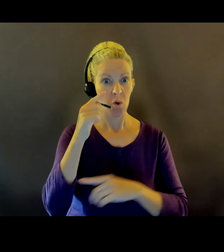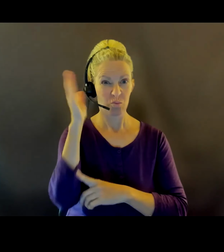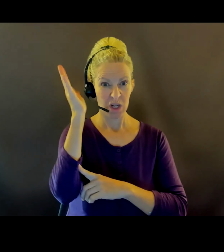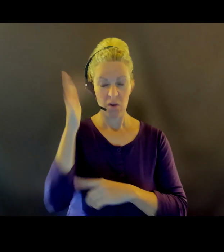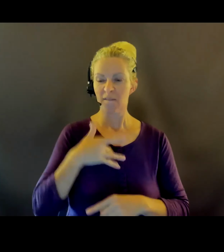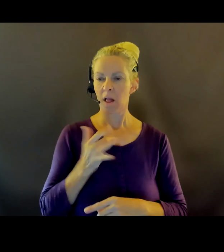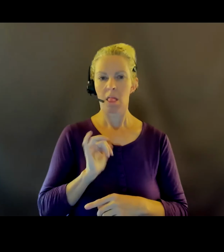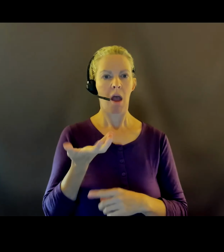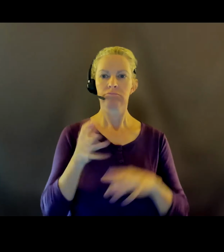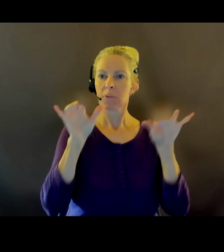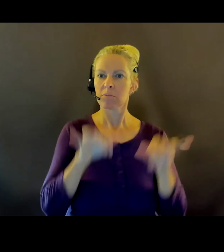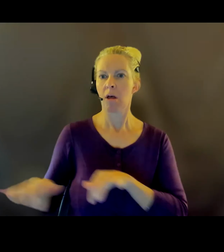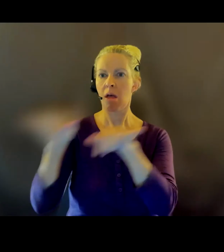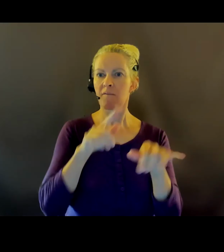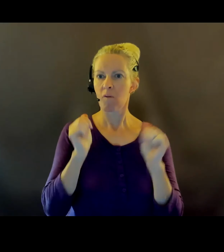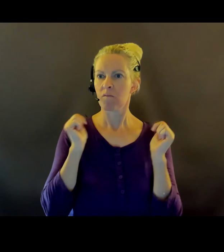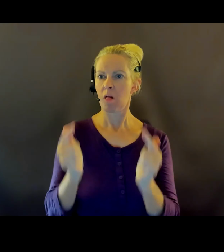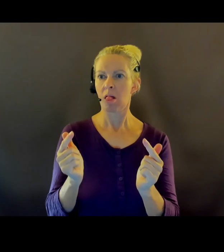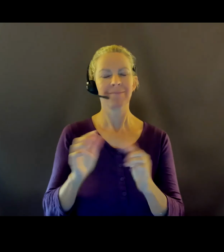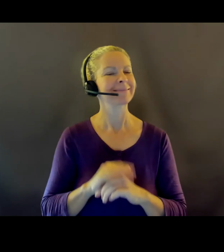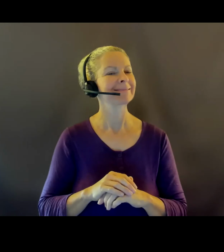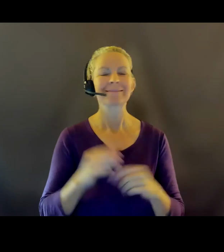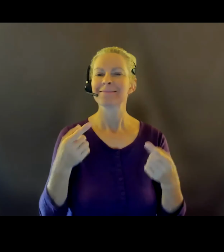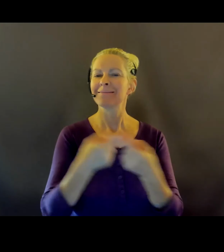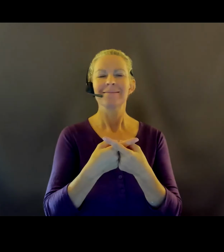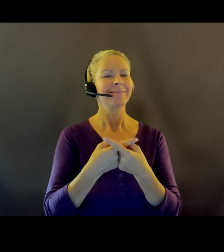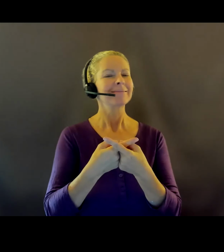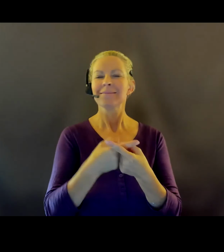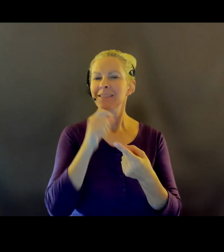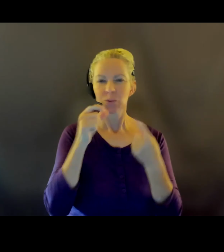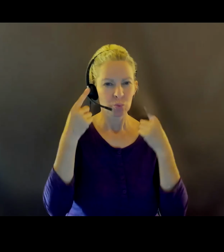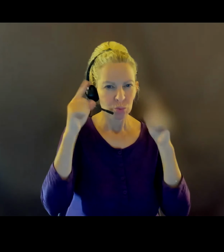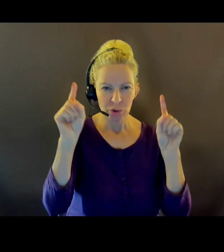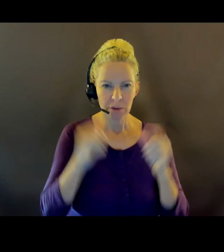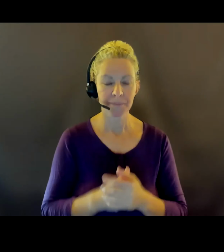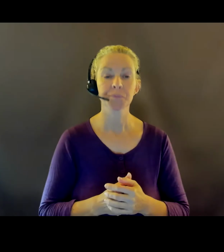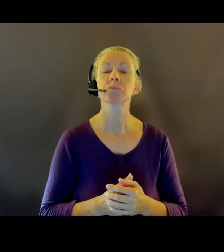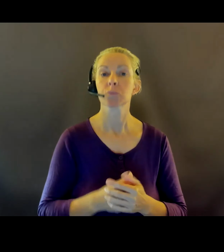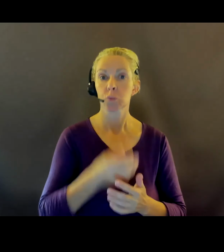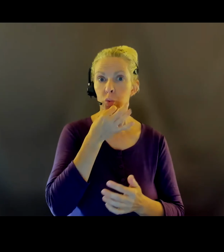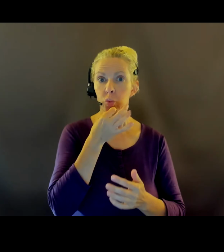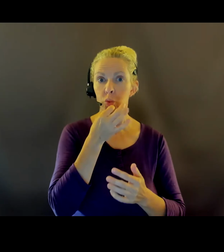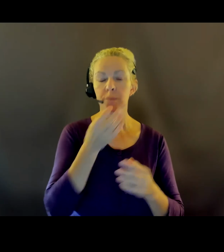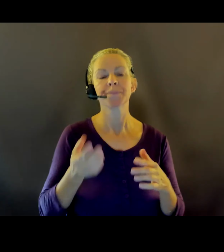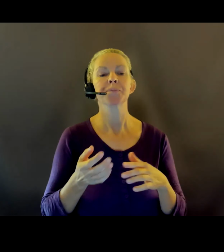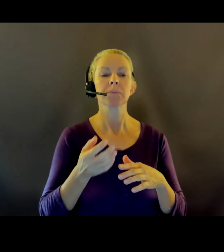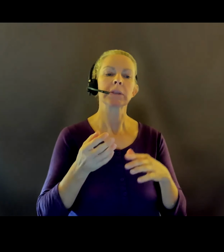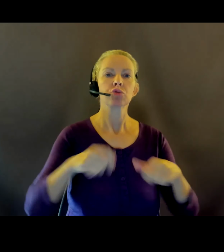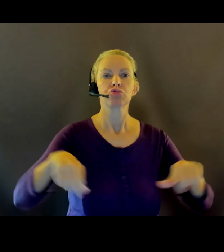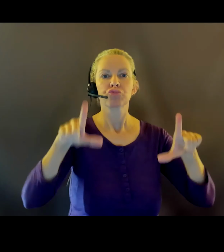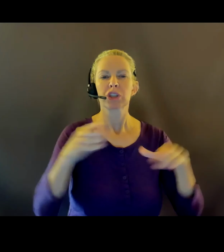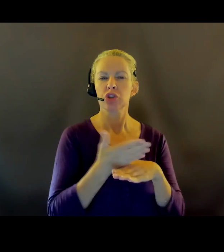If I'm sharing my screen with you and I'm showing you this graph and I'm saying as you